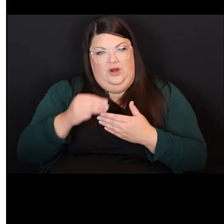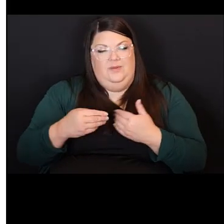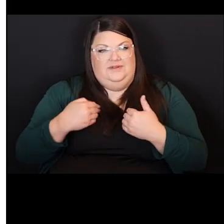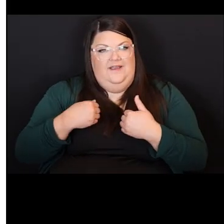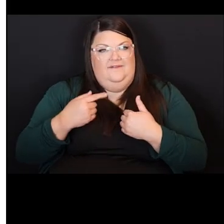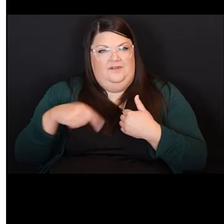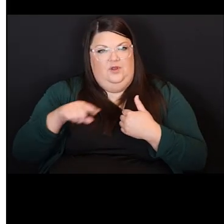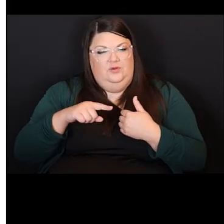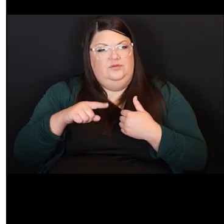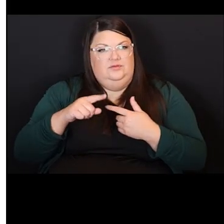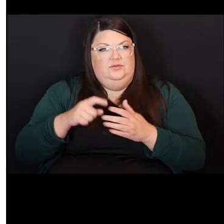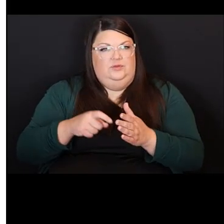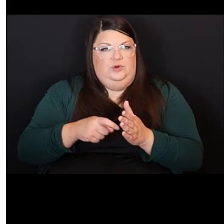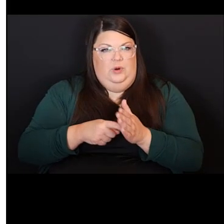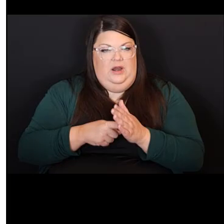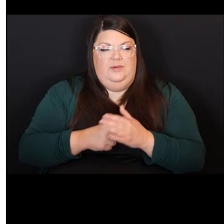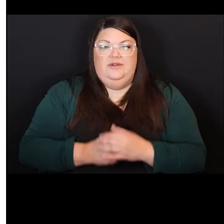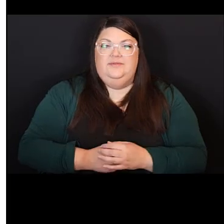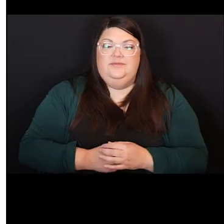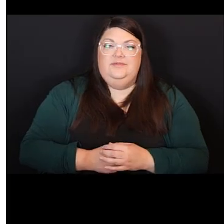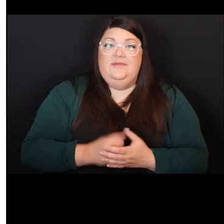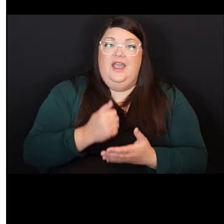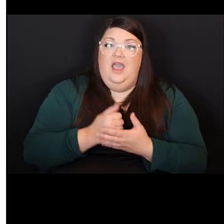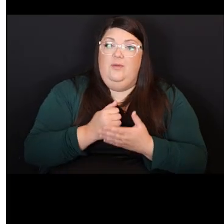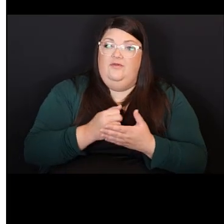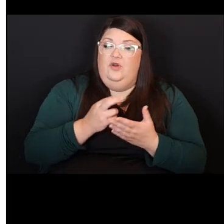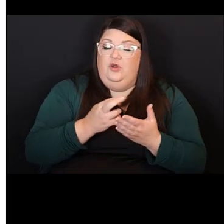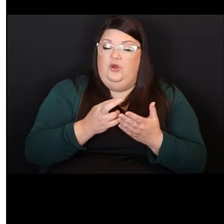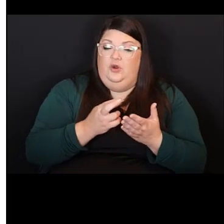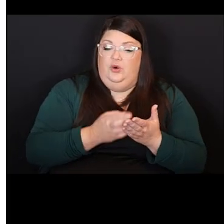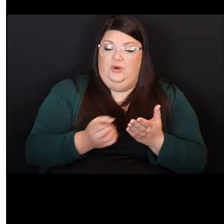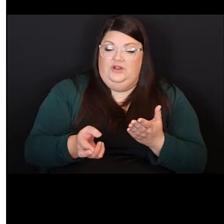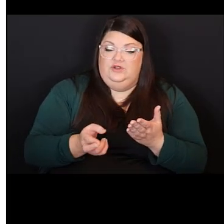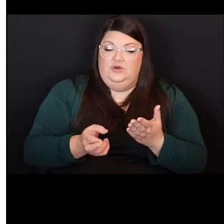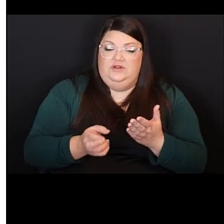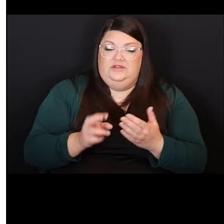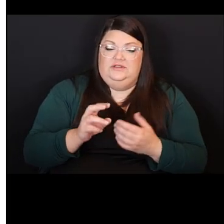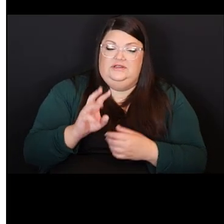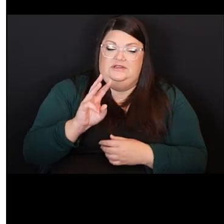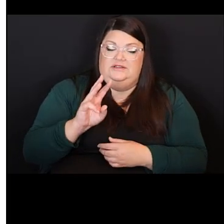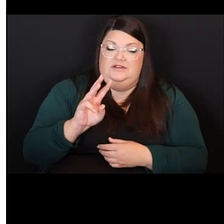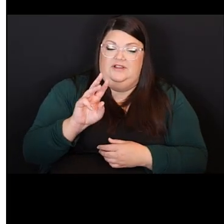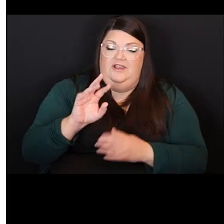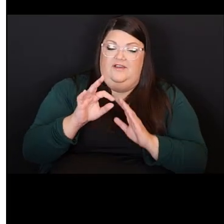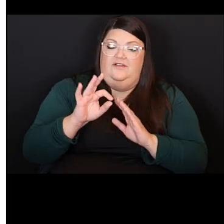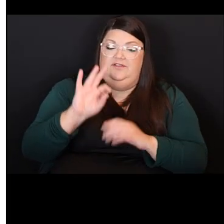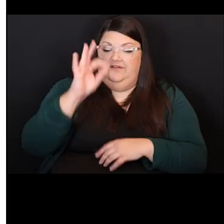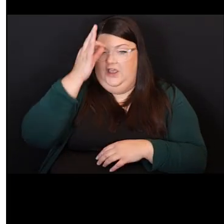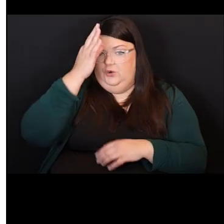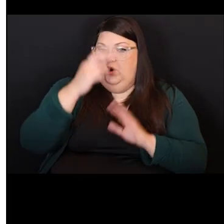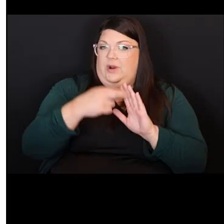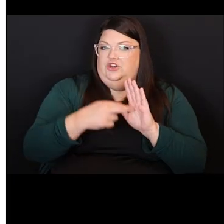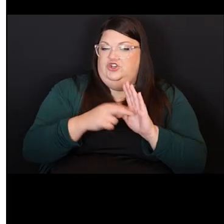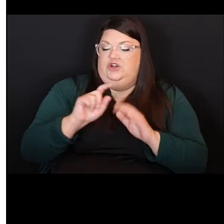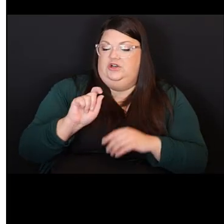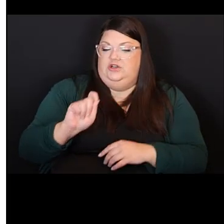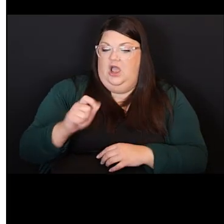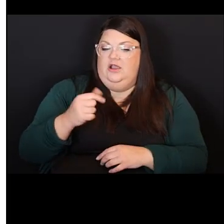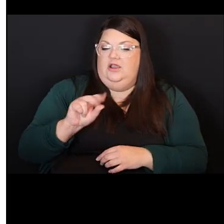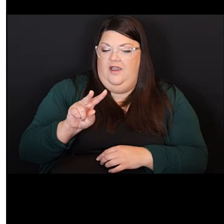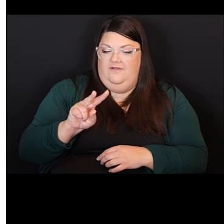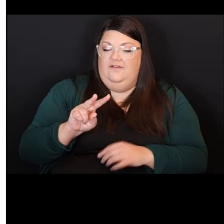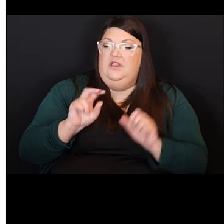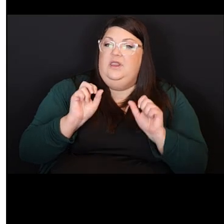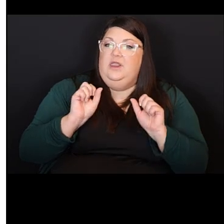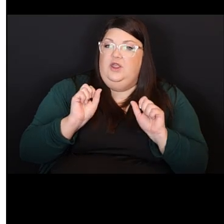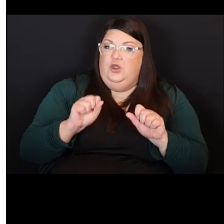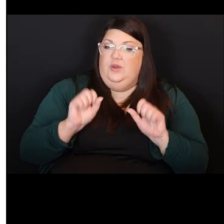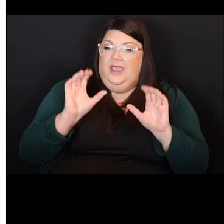have the requirements. A helpful resource is https://www.federalregister.gov/. You can